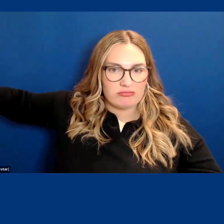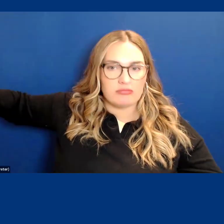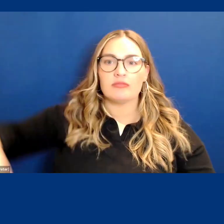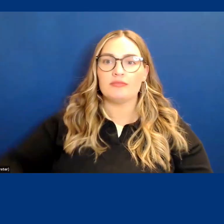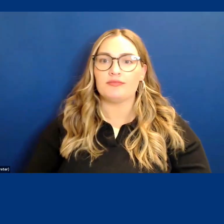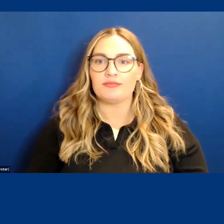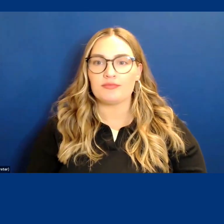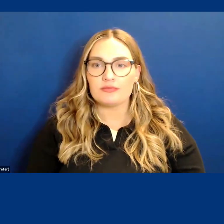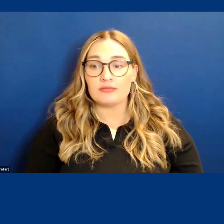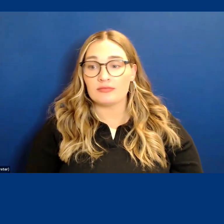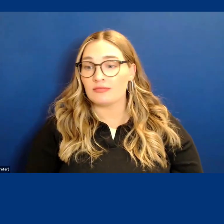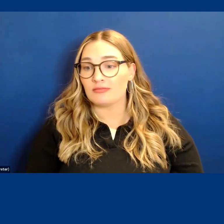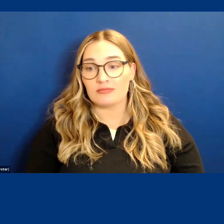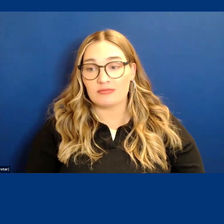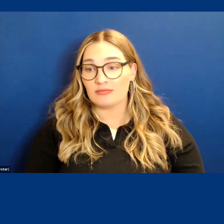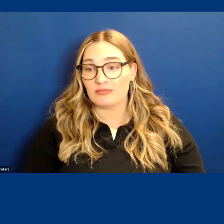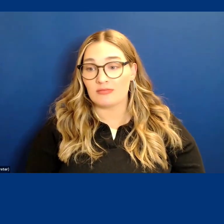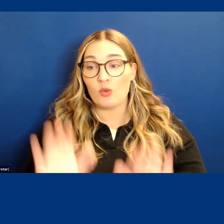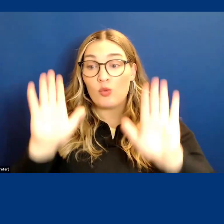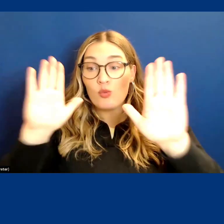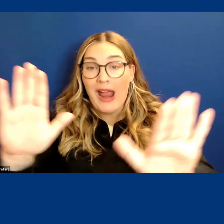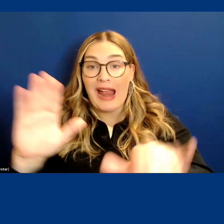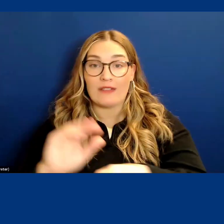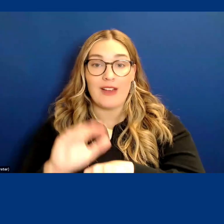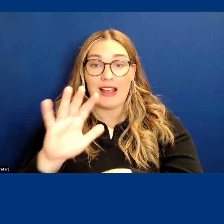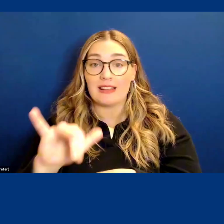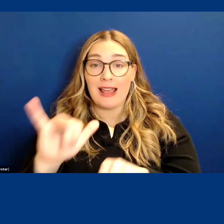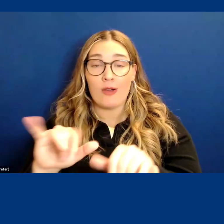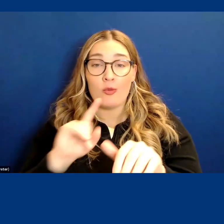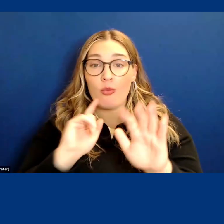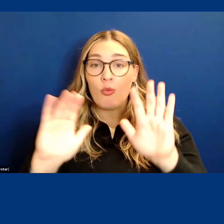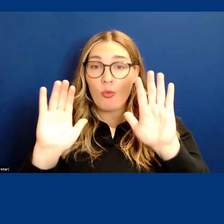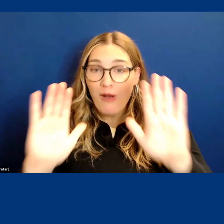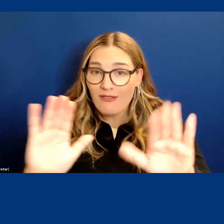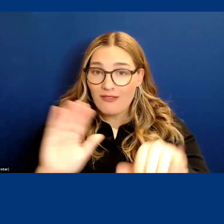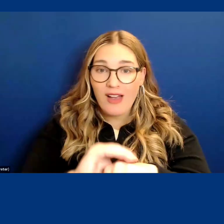That's great advice. That's wonderful advice. And I feel like it's advice